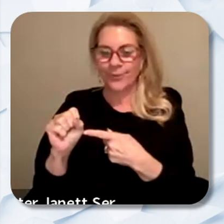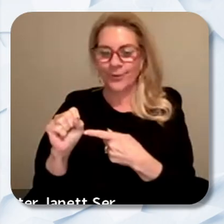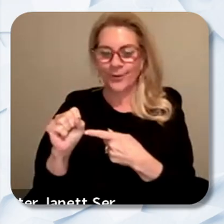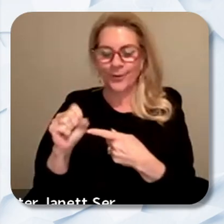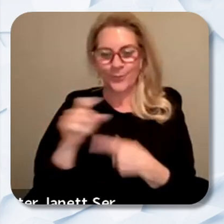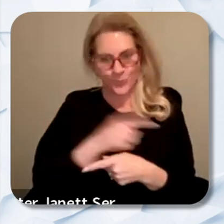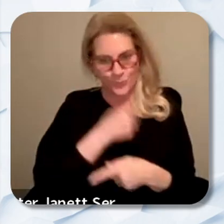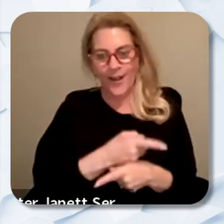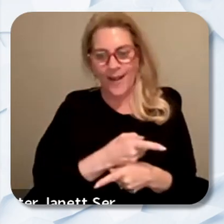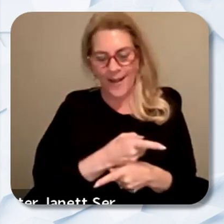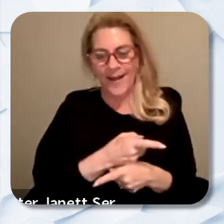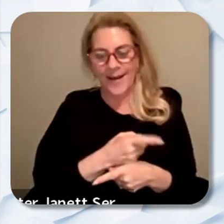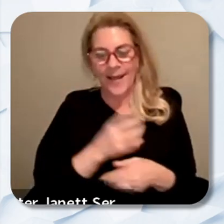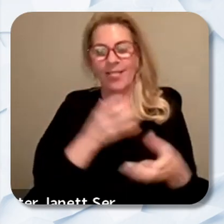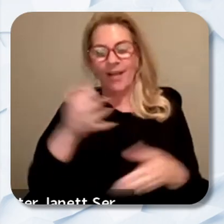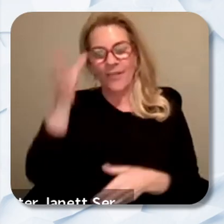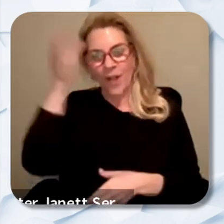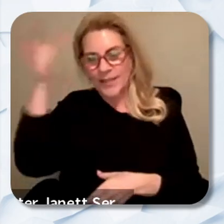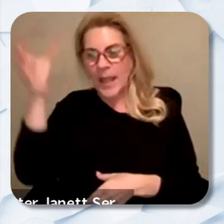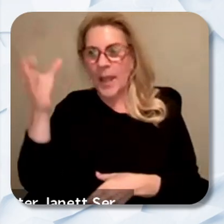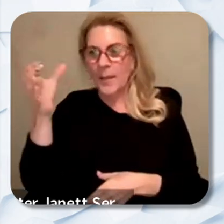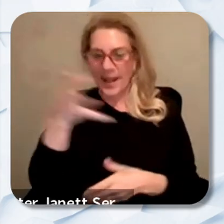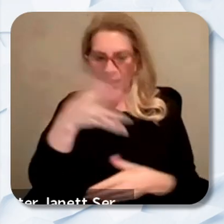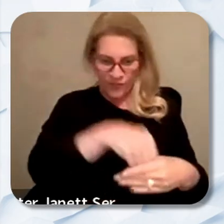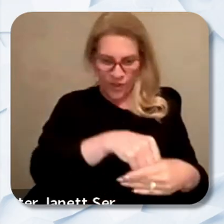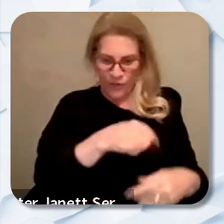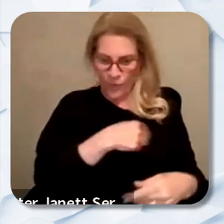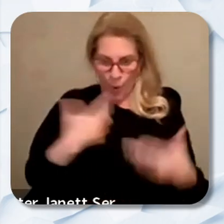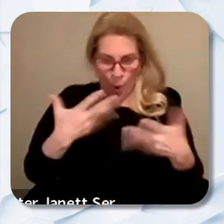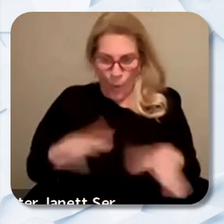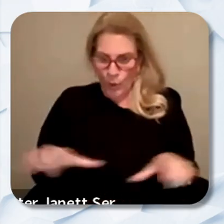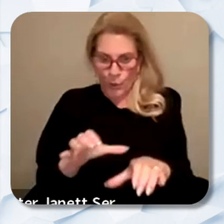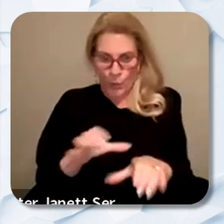A lot of the the concepts and everything that's in there we are already doing and it helps us to